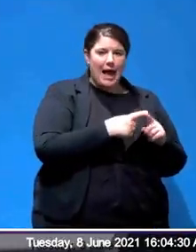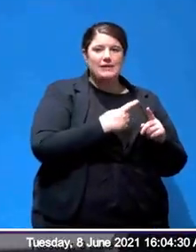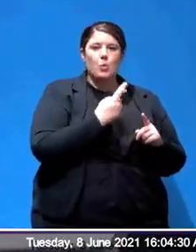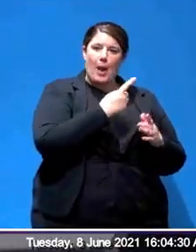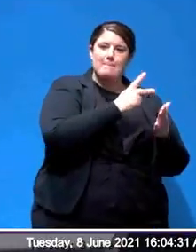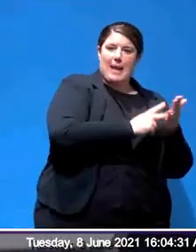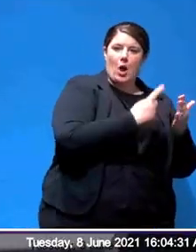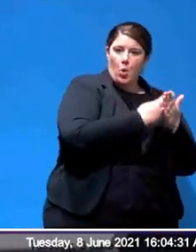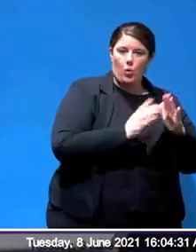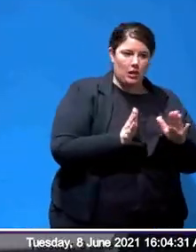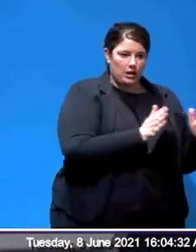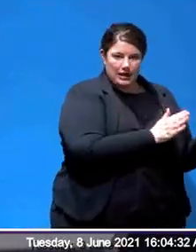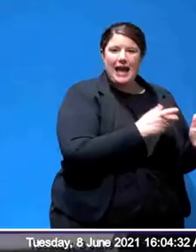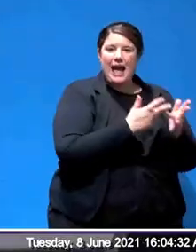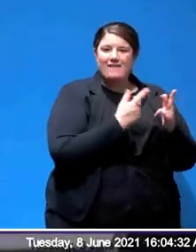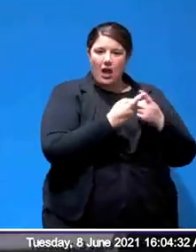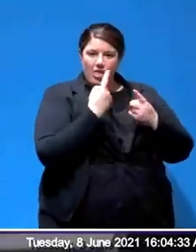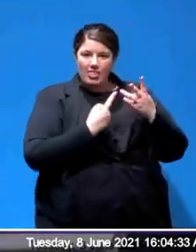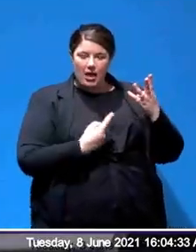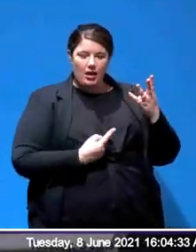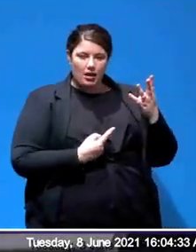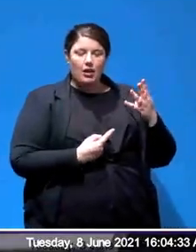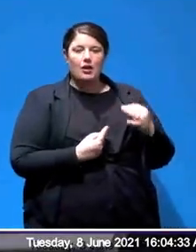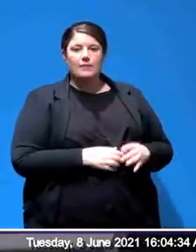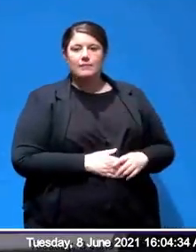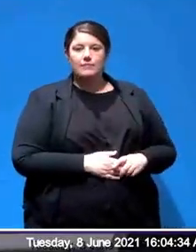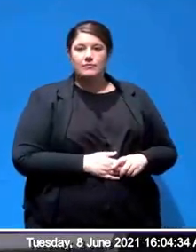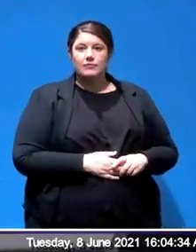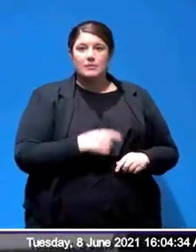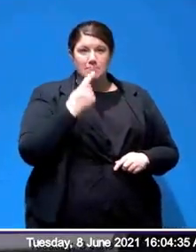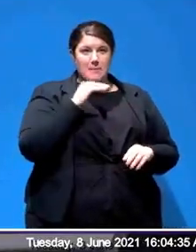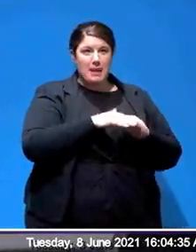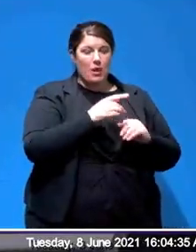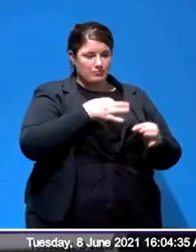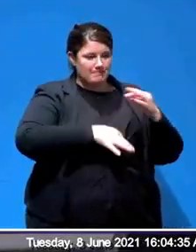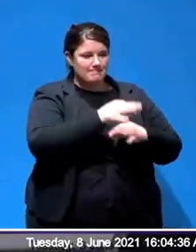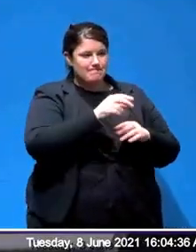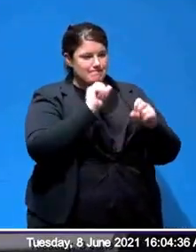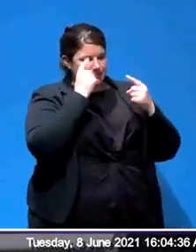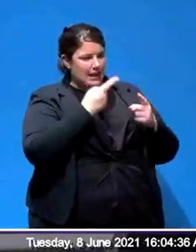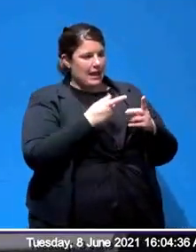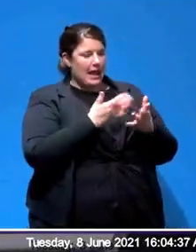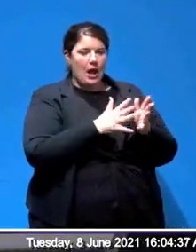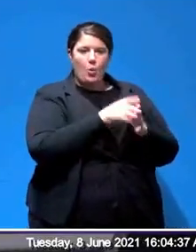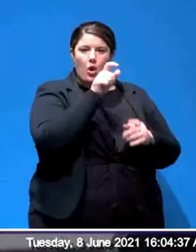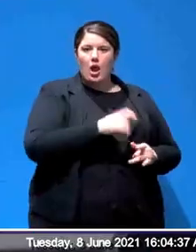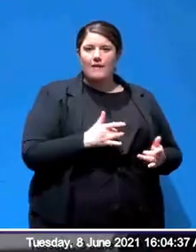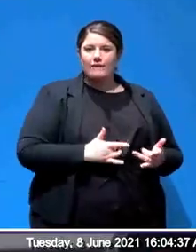I think it's about seeing yourself in the client and it's about seeing what